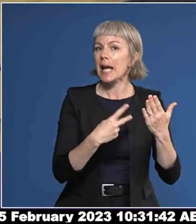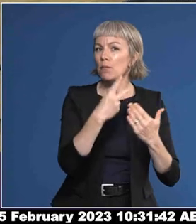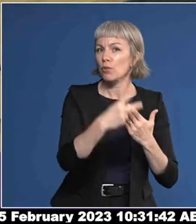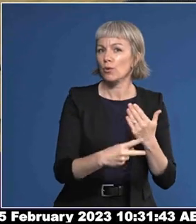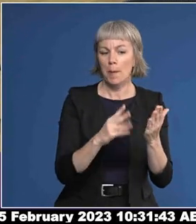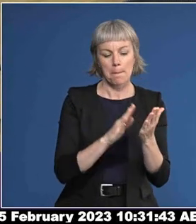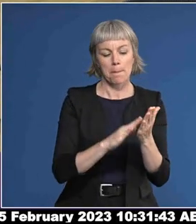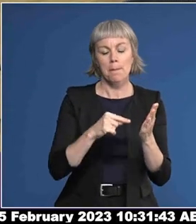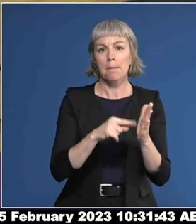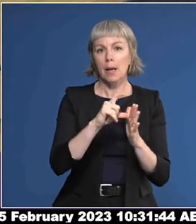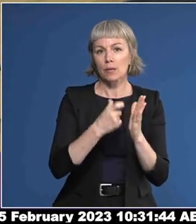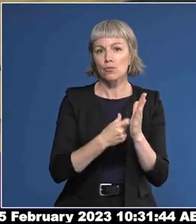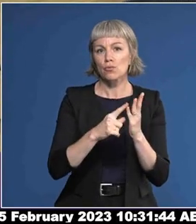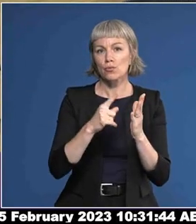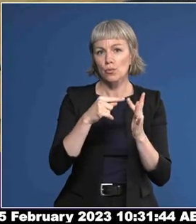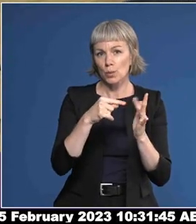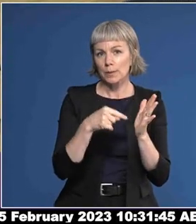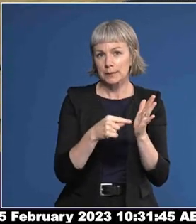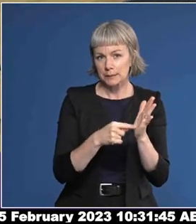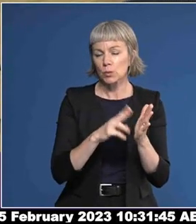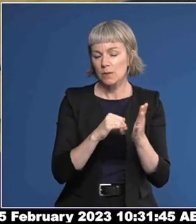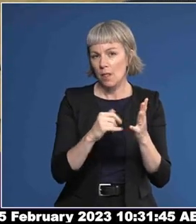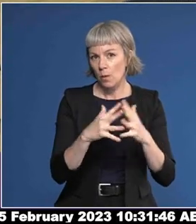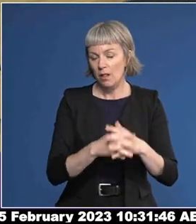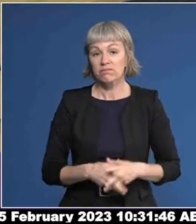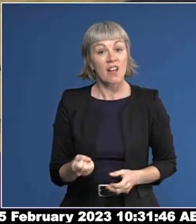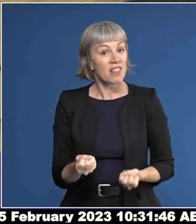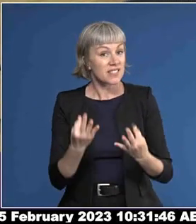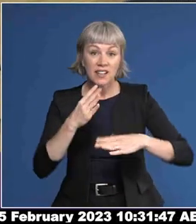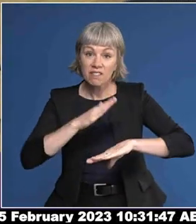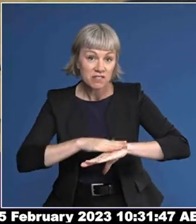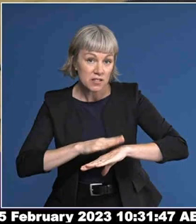They did not have paid administrative time to sufficiently familiarise themselves with